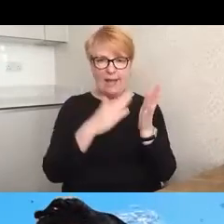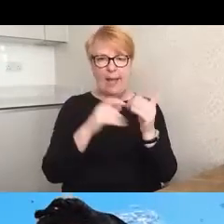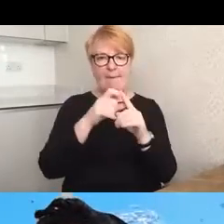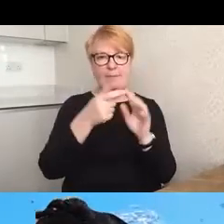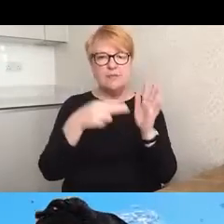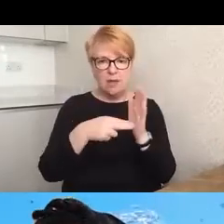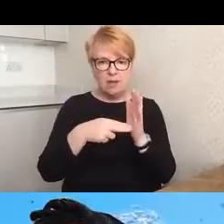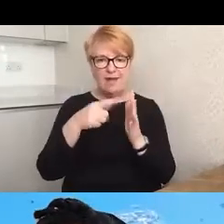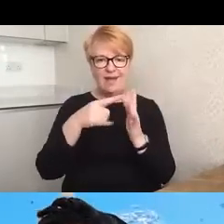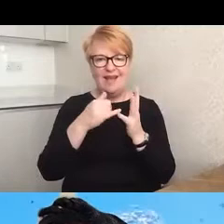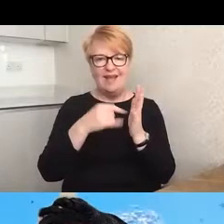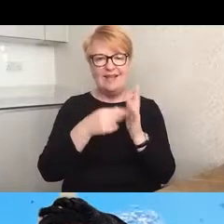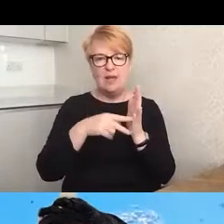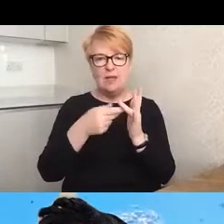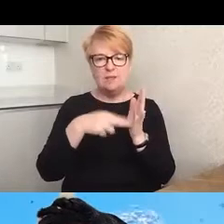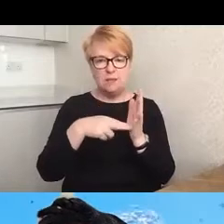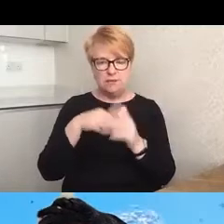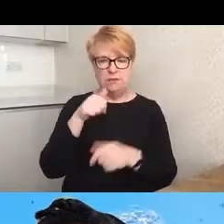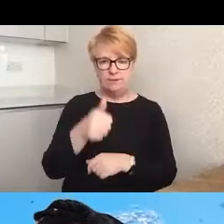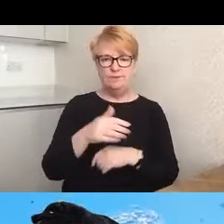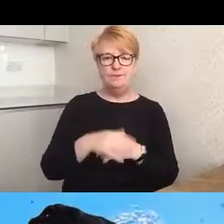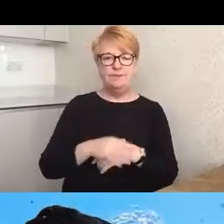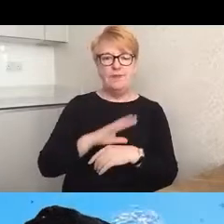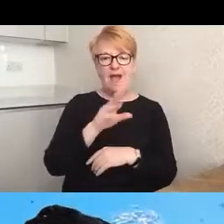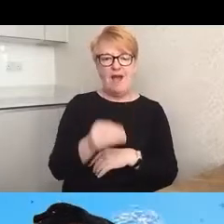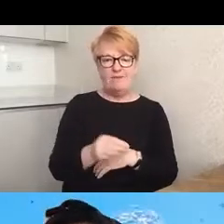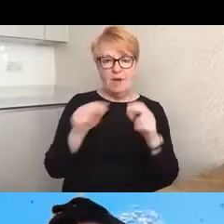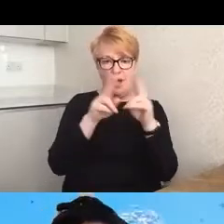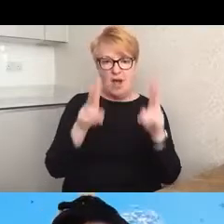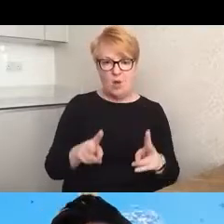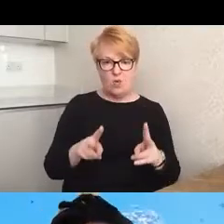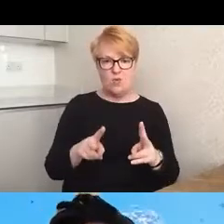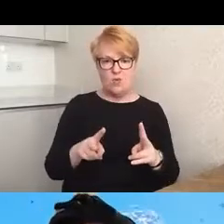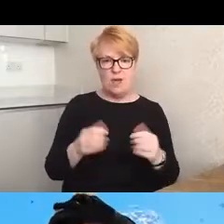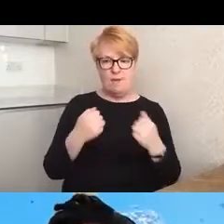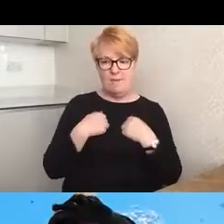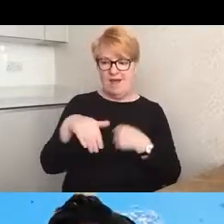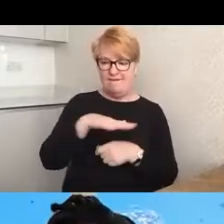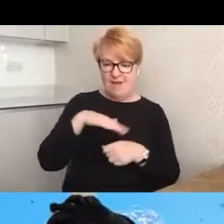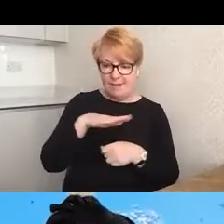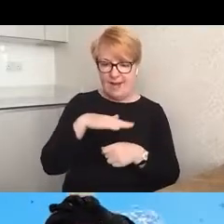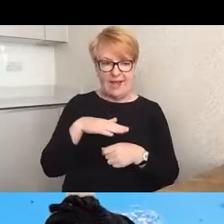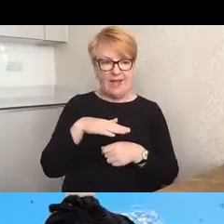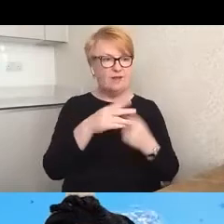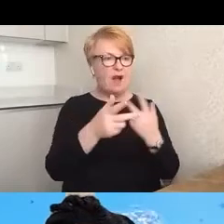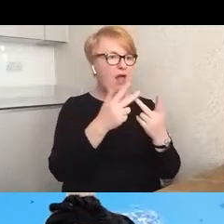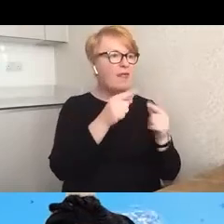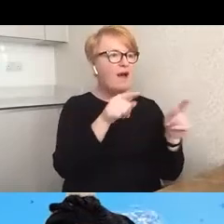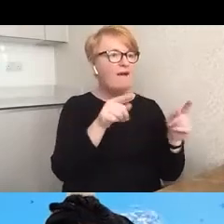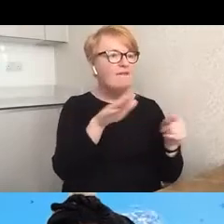Right, so Africa House in Dalston was a place where my family and families like mine meet safely with others of the